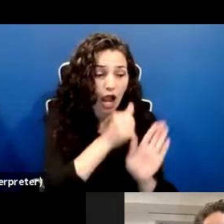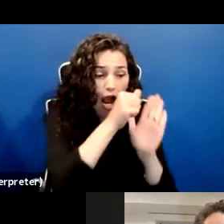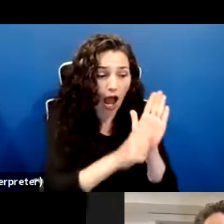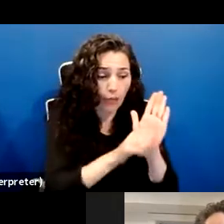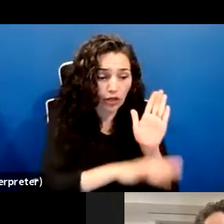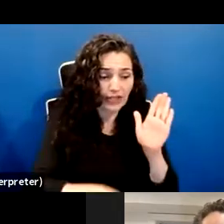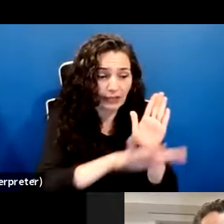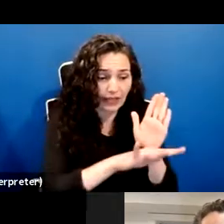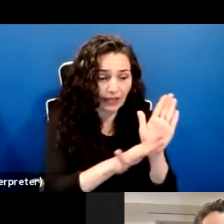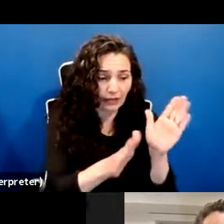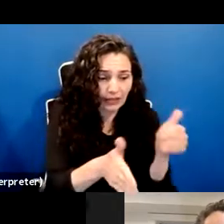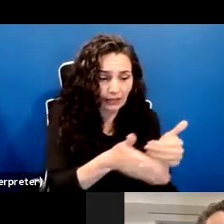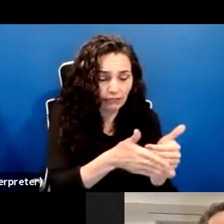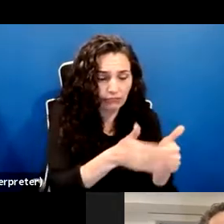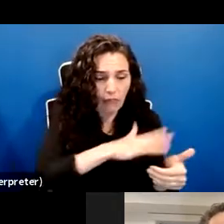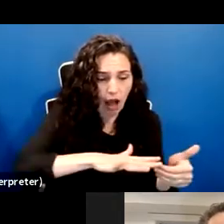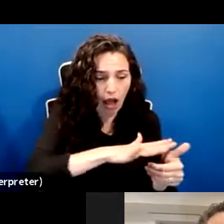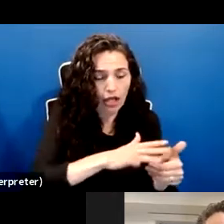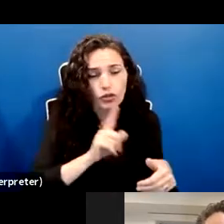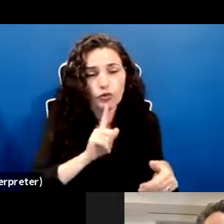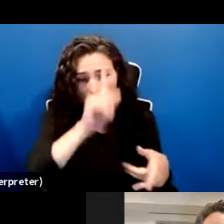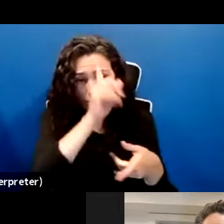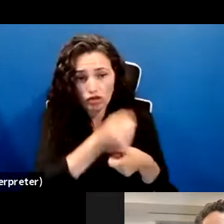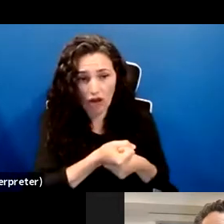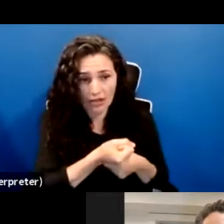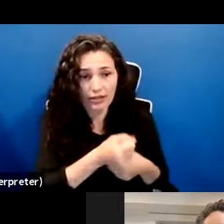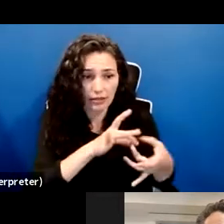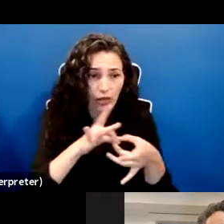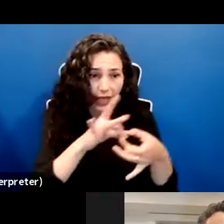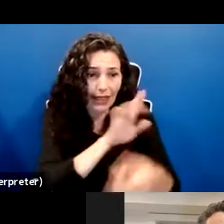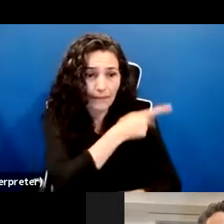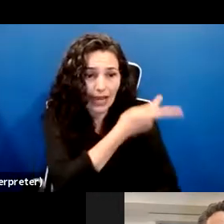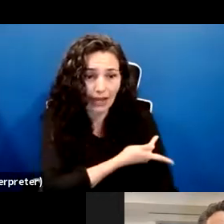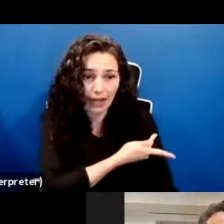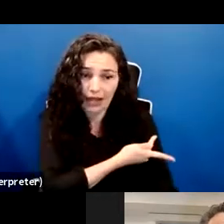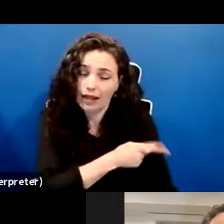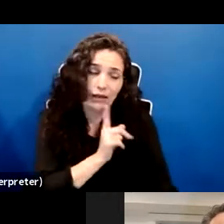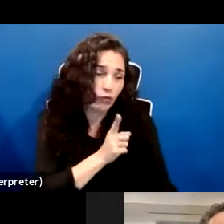So, you know, that trust that we have with our patients and the frankly, the loyalty and trust that they have in us.